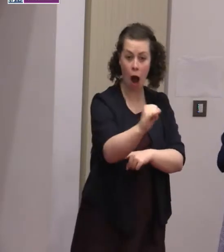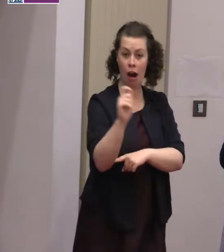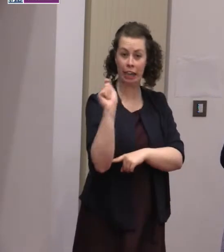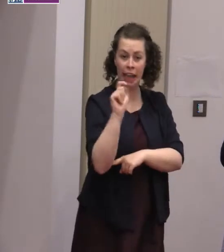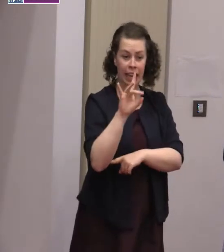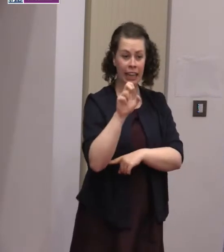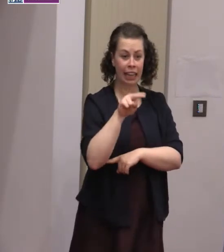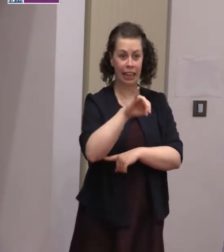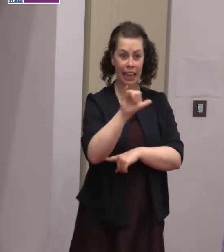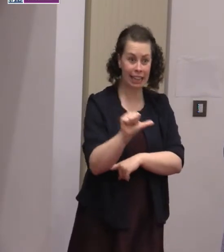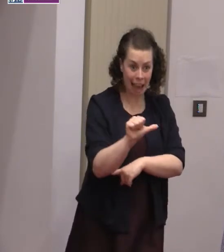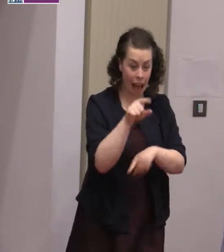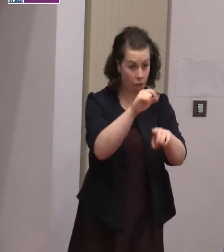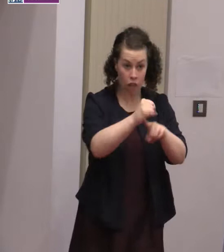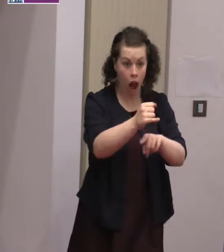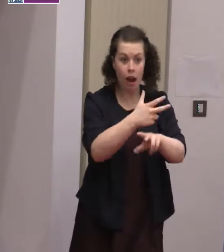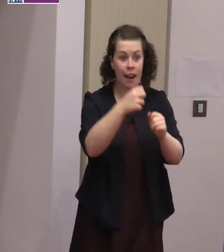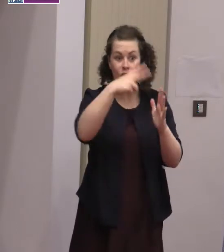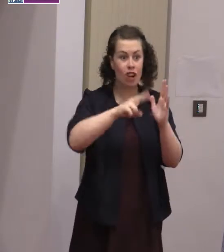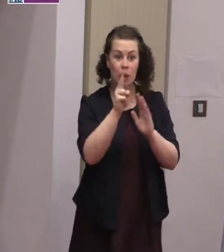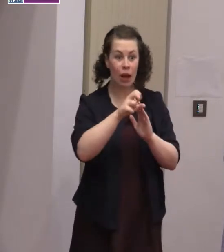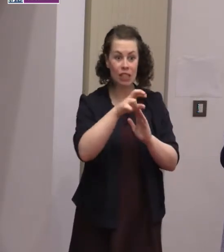exactly what the committee is saying.